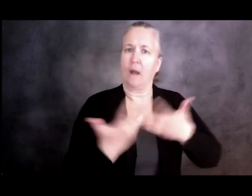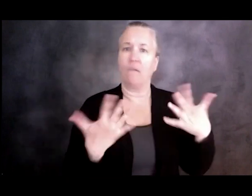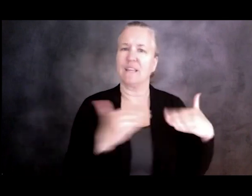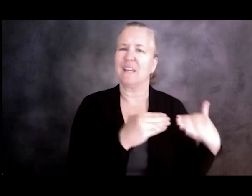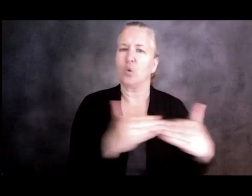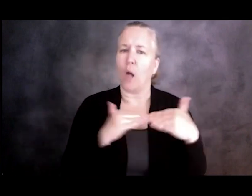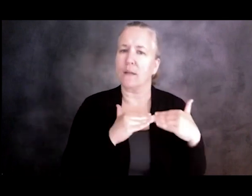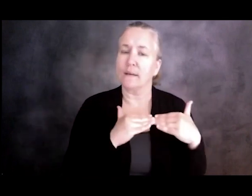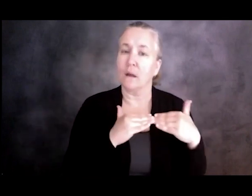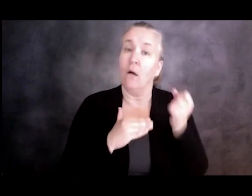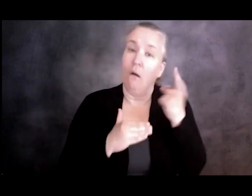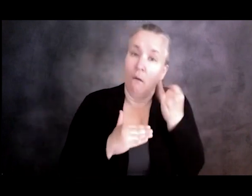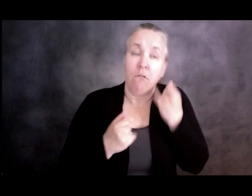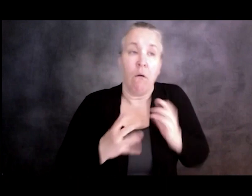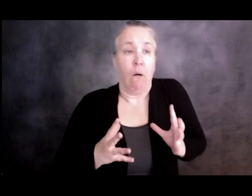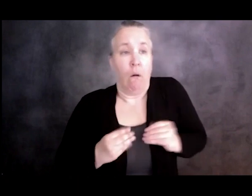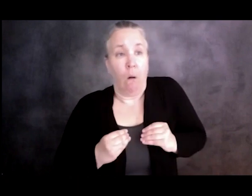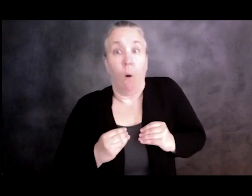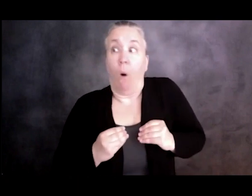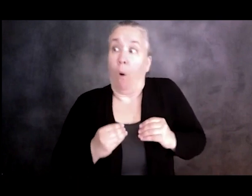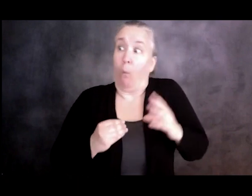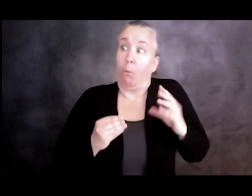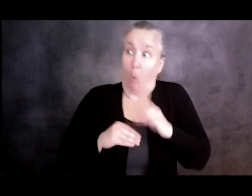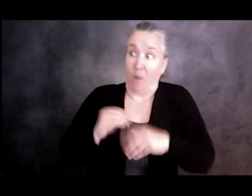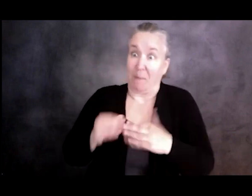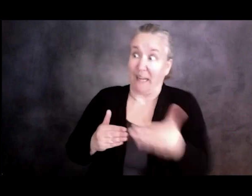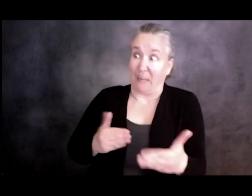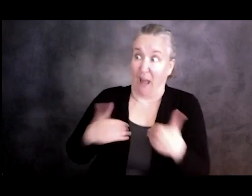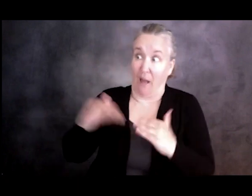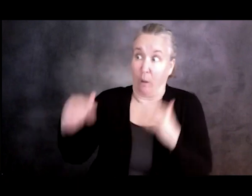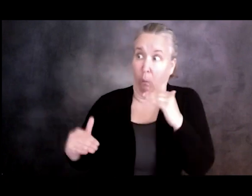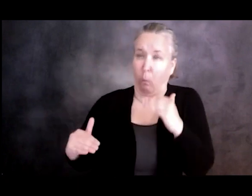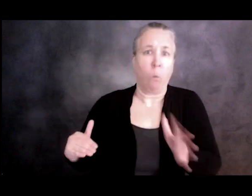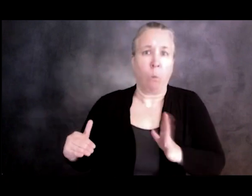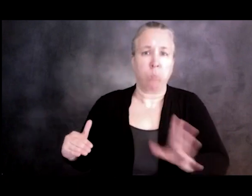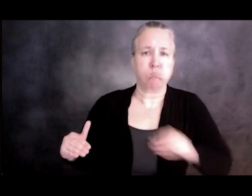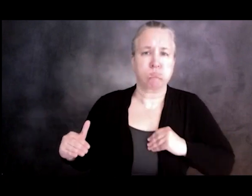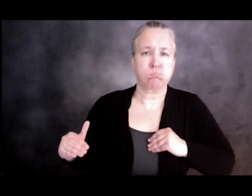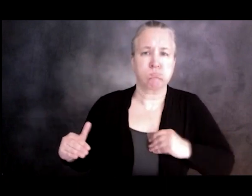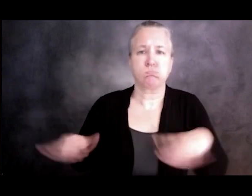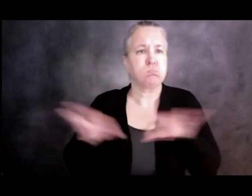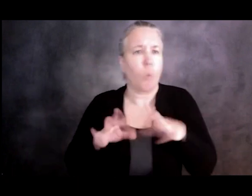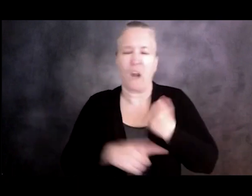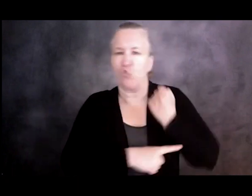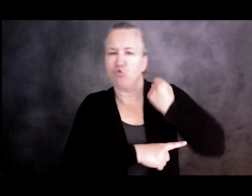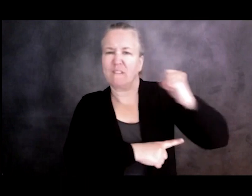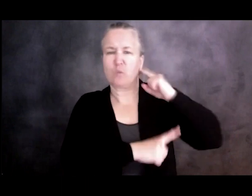although if we had to settle for owning more than our neighbor, that would be fine. We wanted a revolution that would overturn the revolution